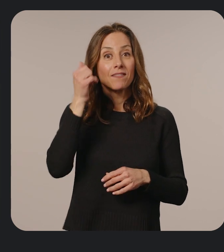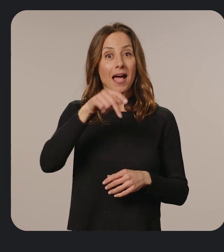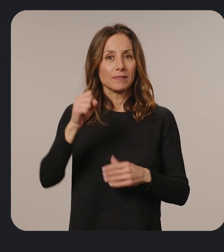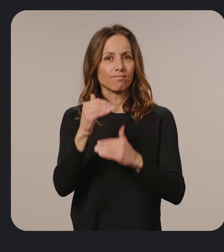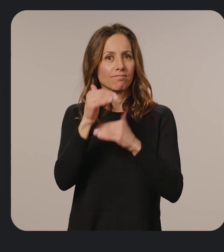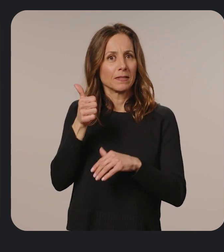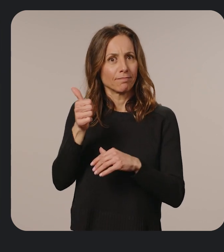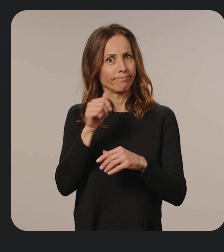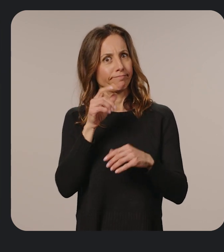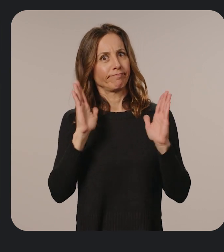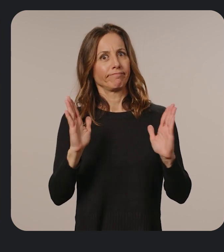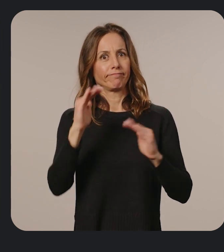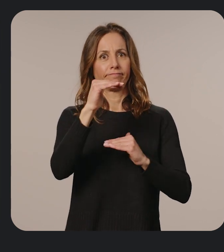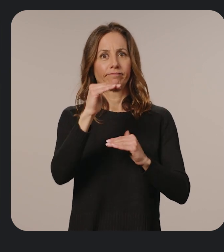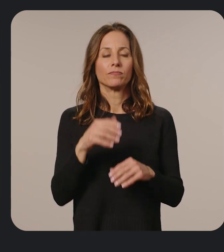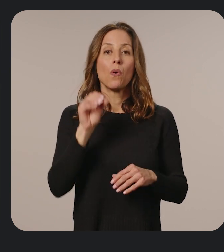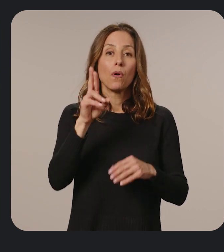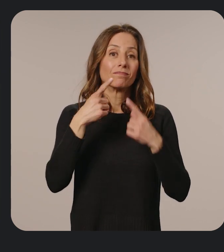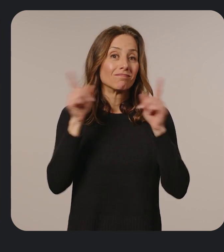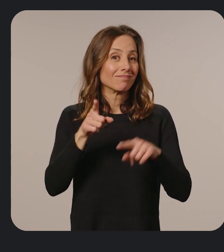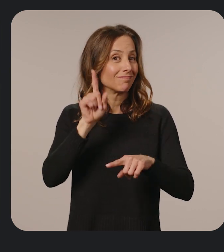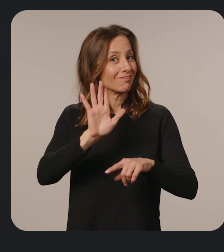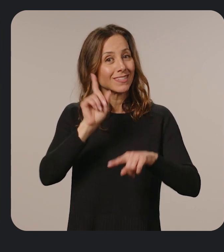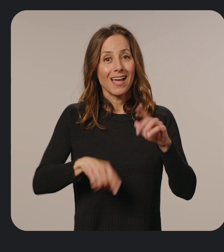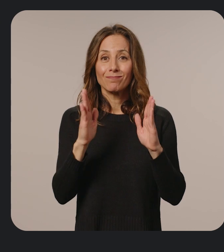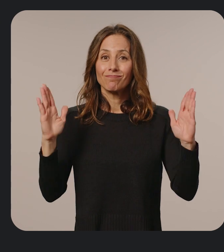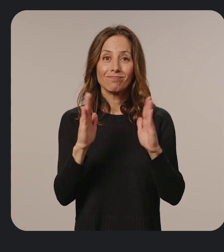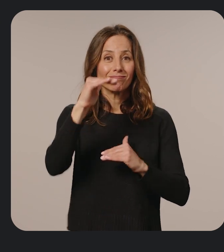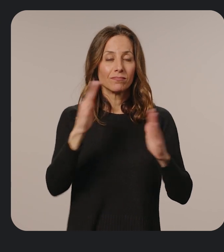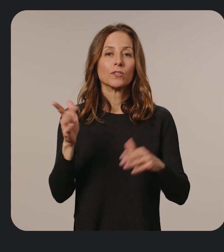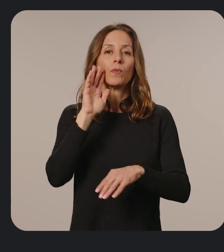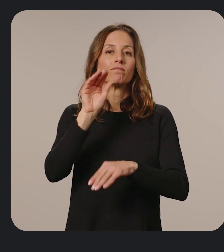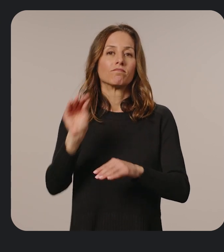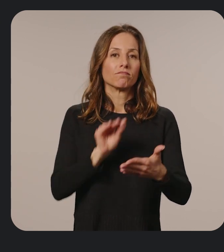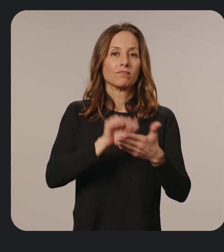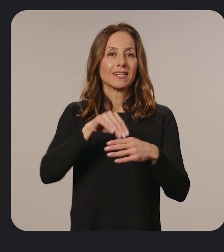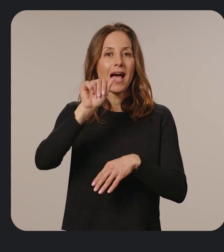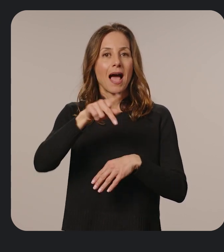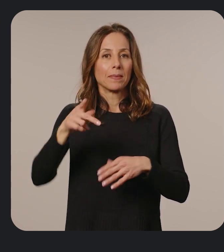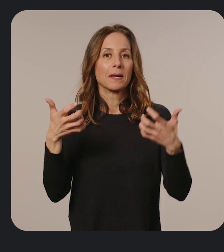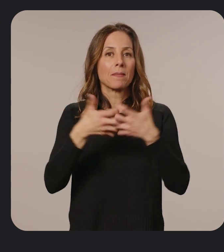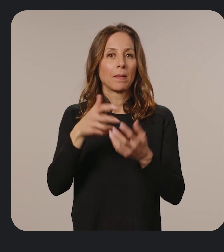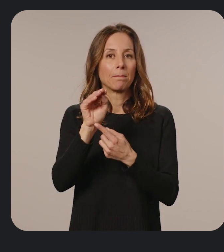If apps restrict themselves to a fixed orientation or declare that they aren't resizable, they will be placed into an app compatibility mode